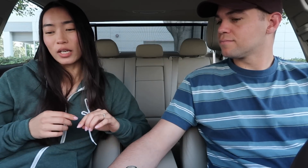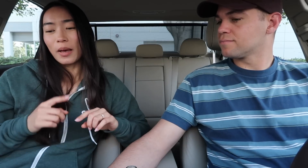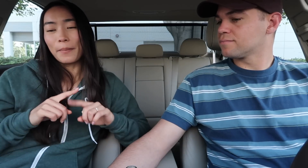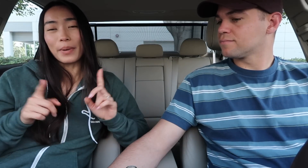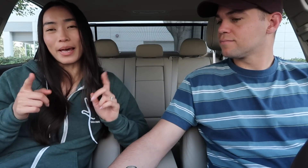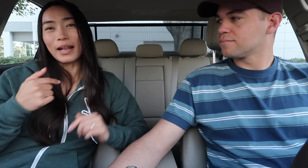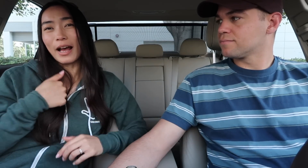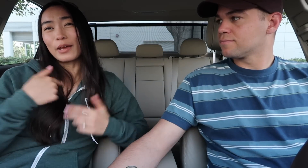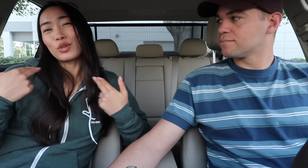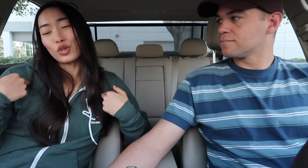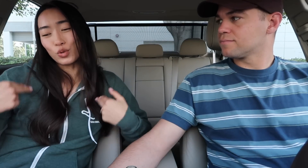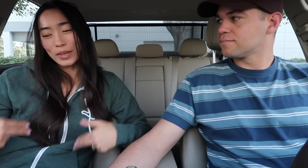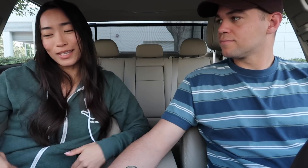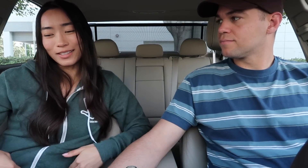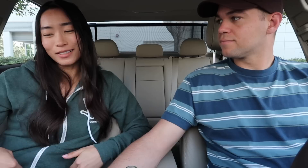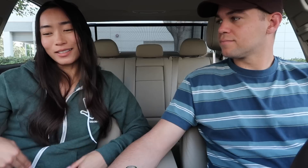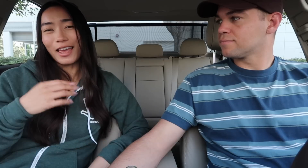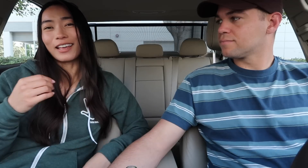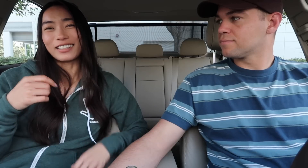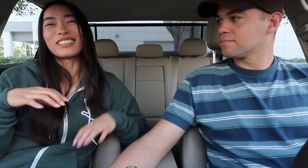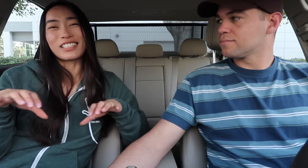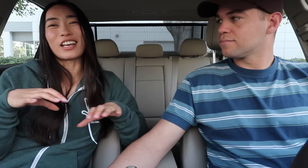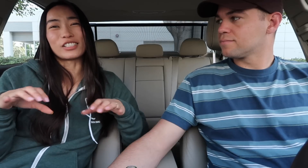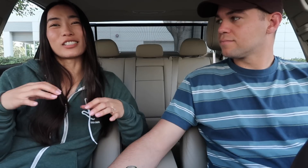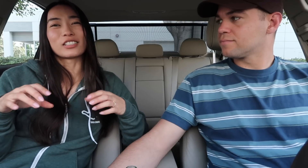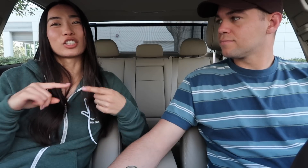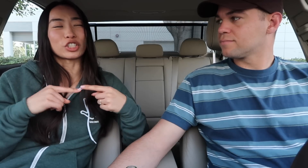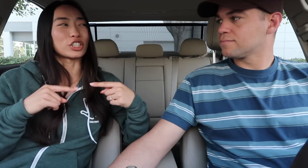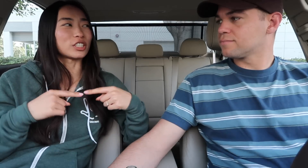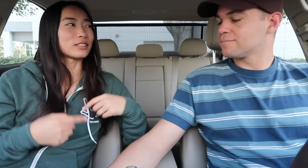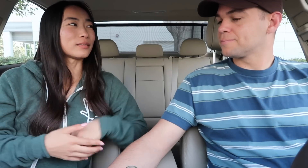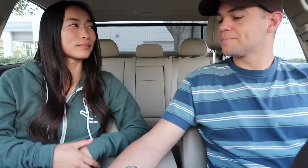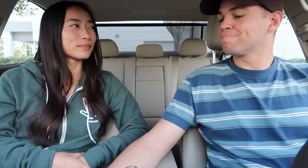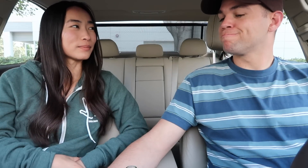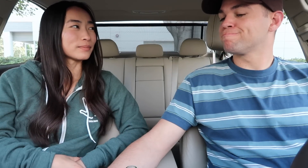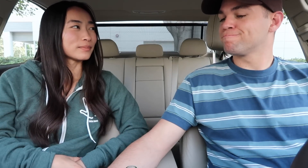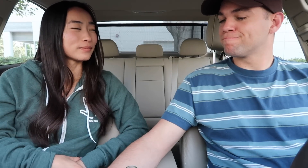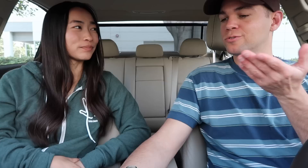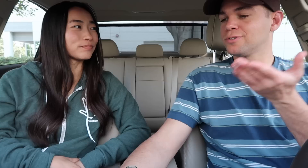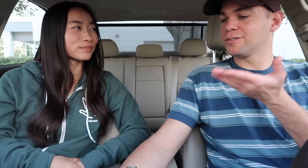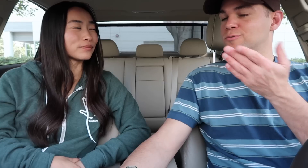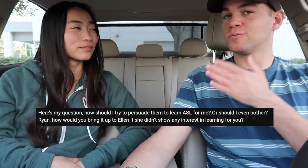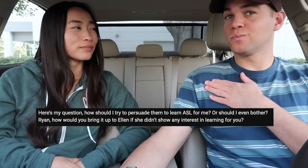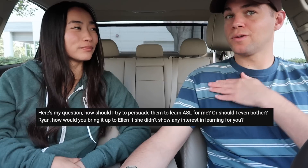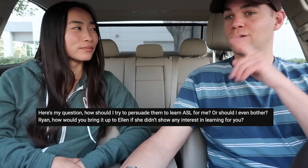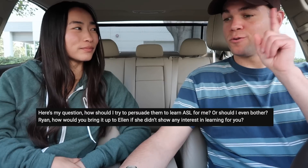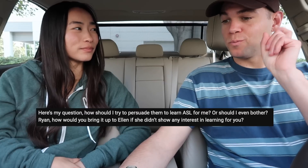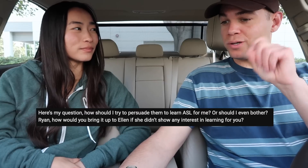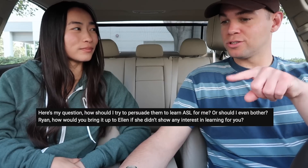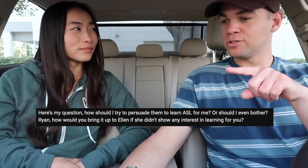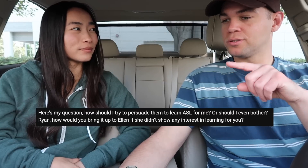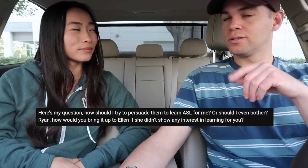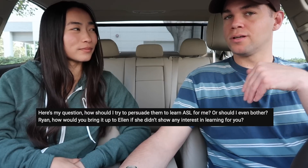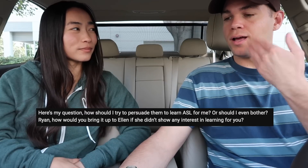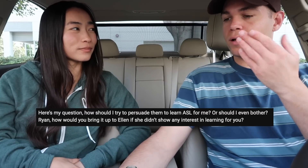but I'm human and it does hurt here's my question